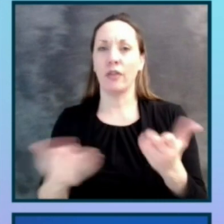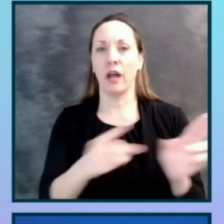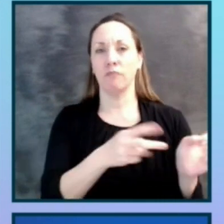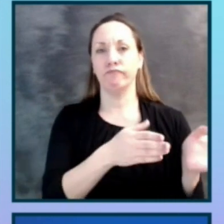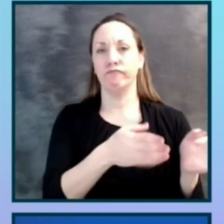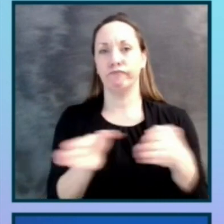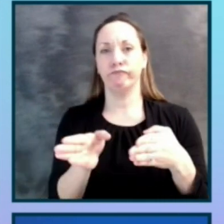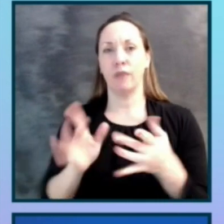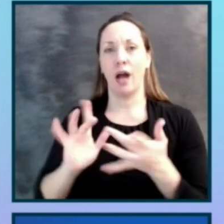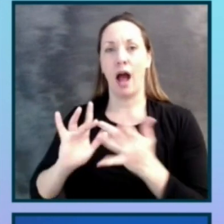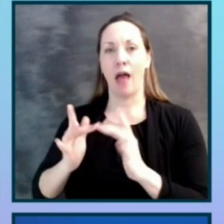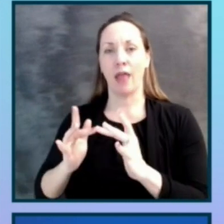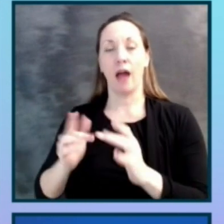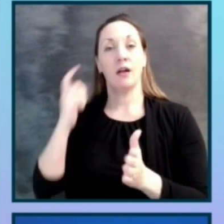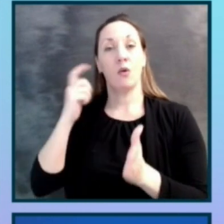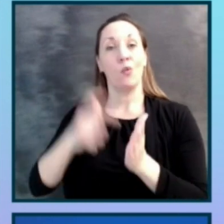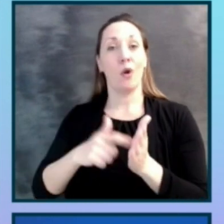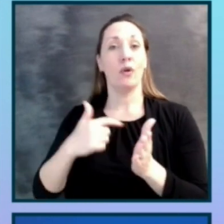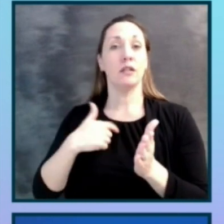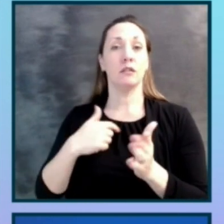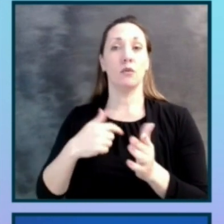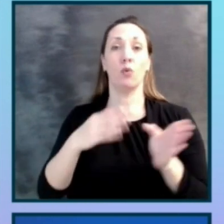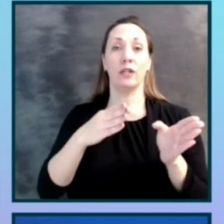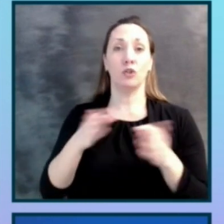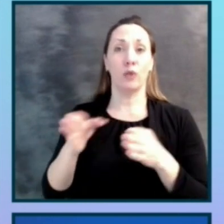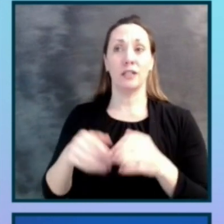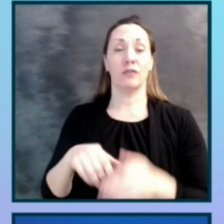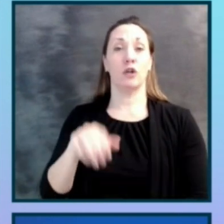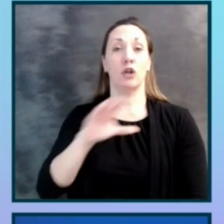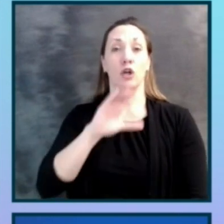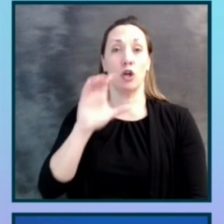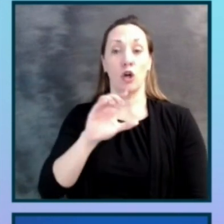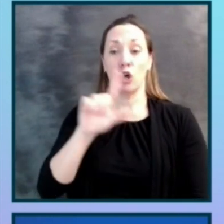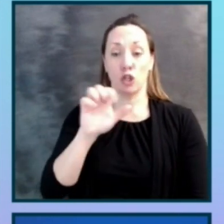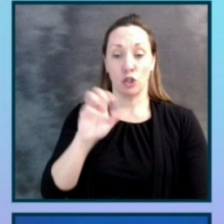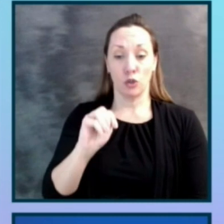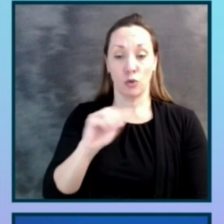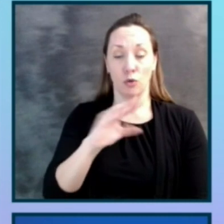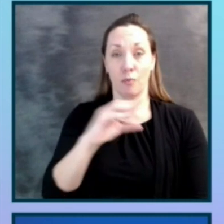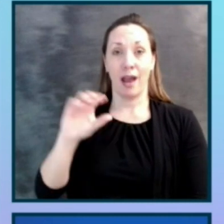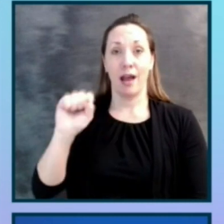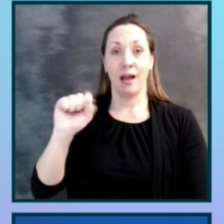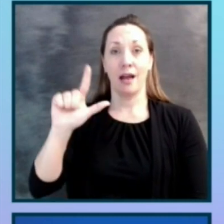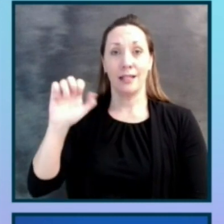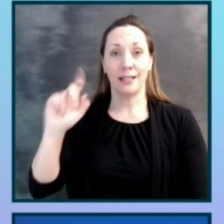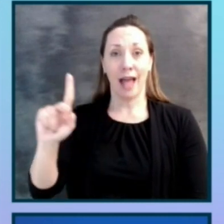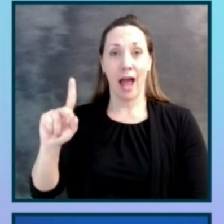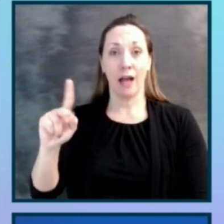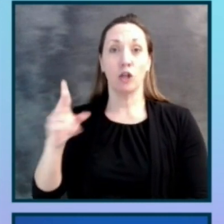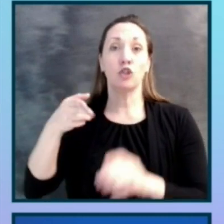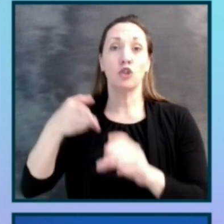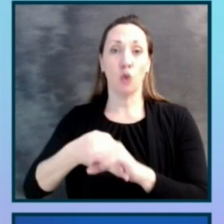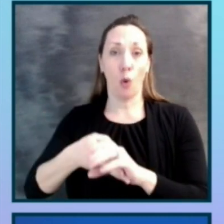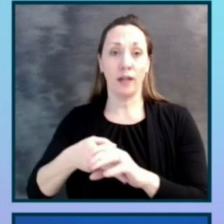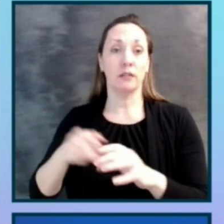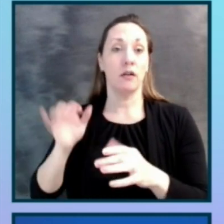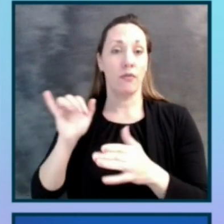like We Transfer, Zoom and Slack joined the Alexa 100 and it replaced some other websites